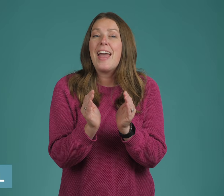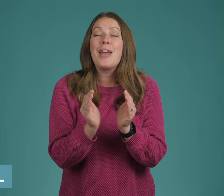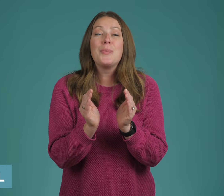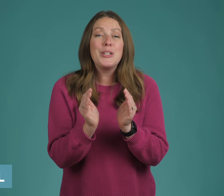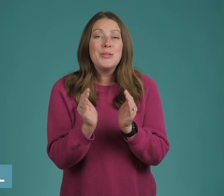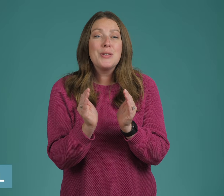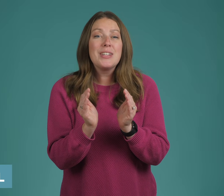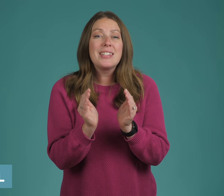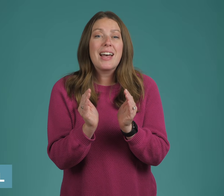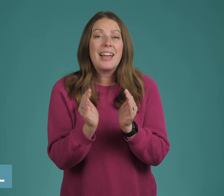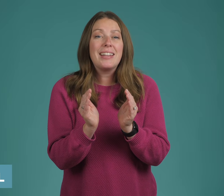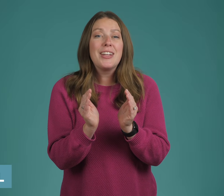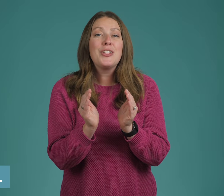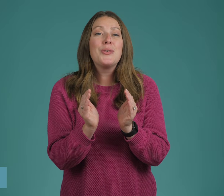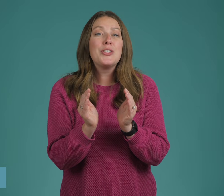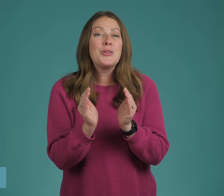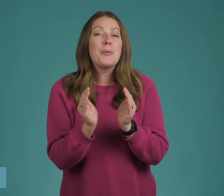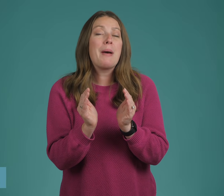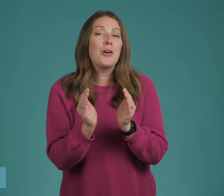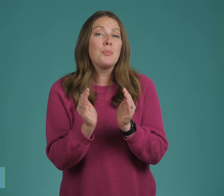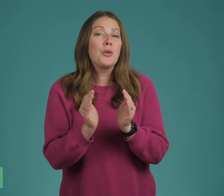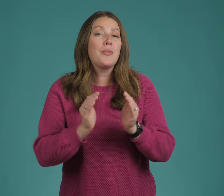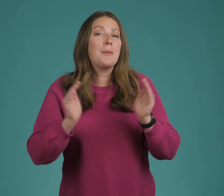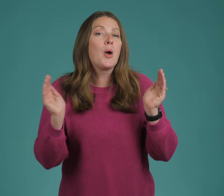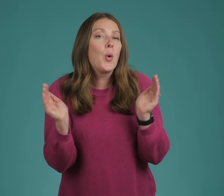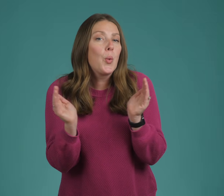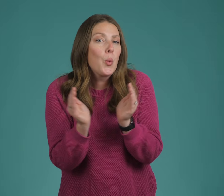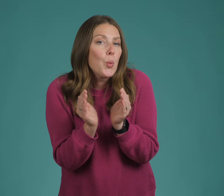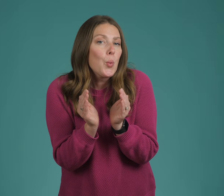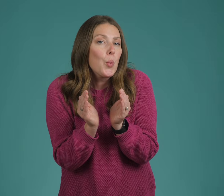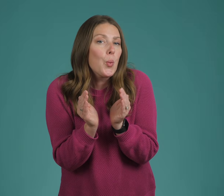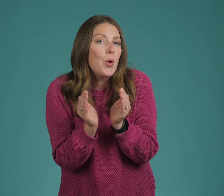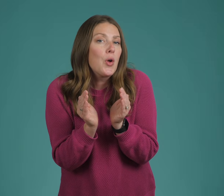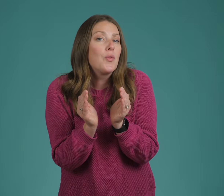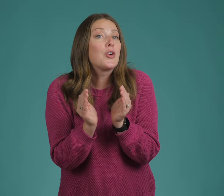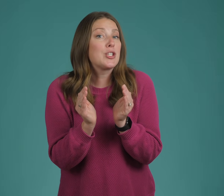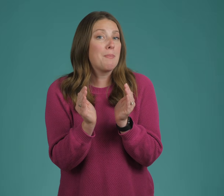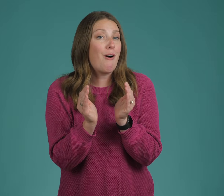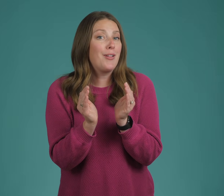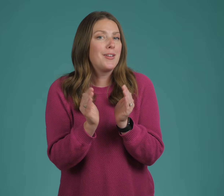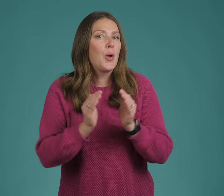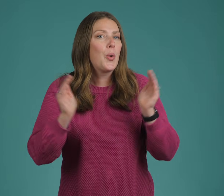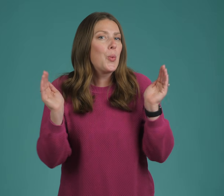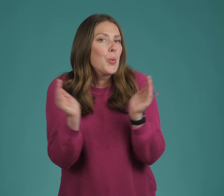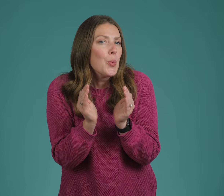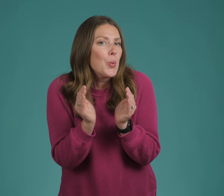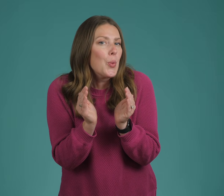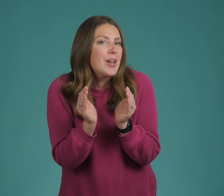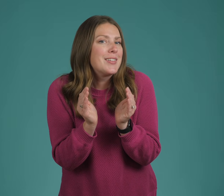And when you do this sign, you can do the mouth morpheme for small.